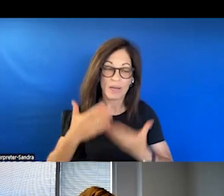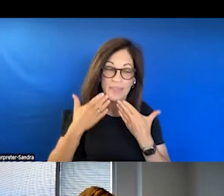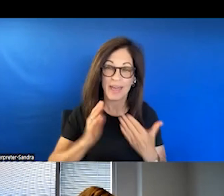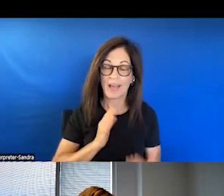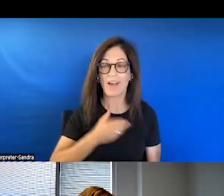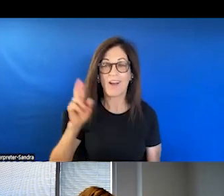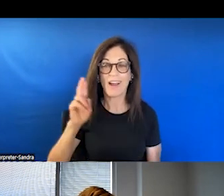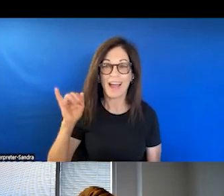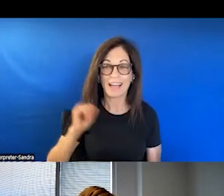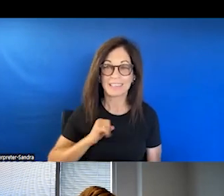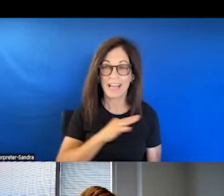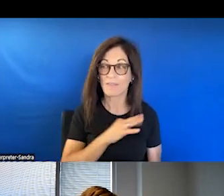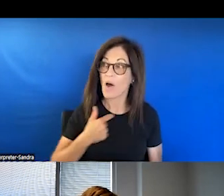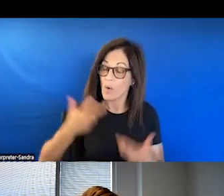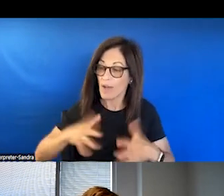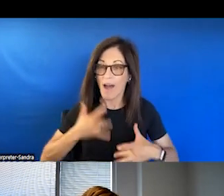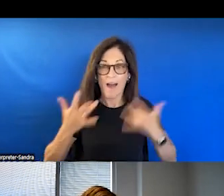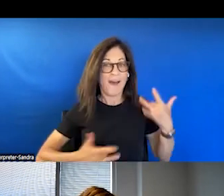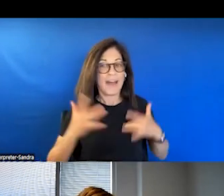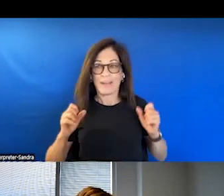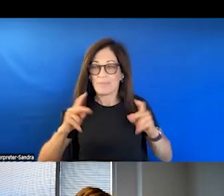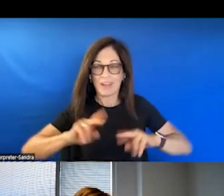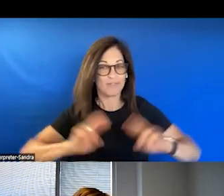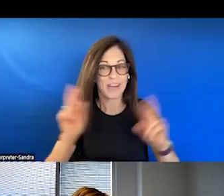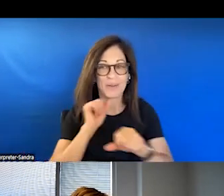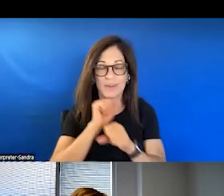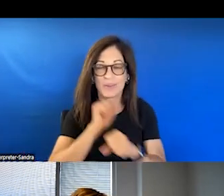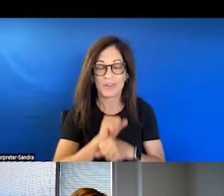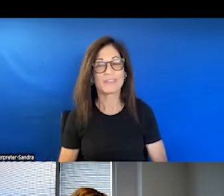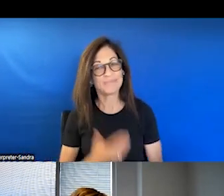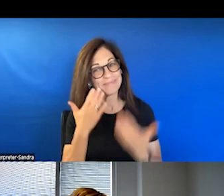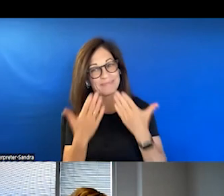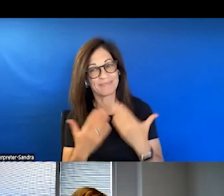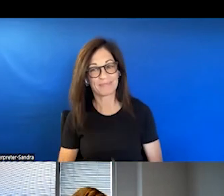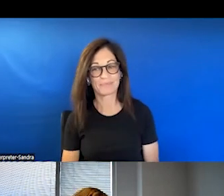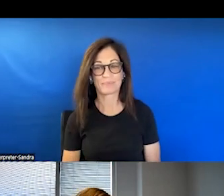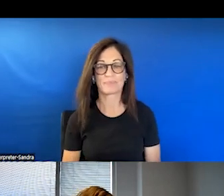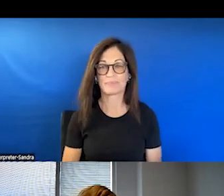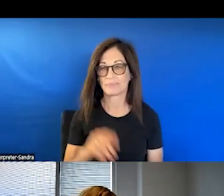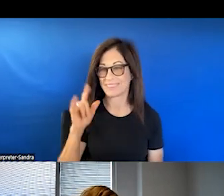BACK ENERGIZED READY TO WORK. SO THANK YOU. >> REALLY INTERESTING POINT AROUND THE NEXT